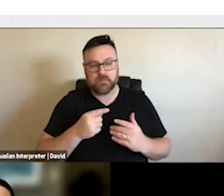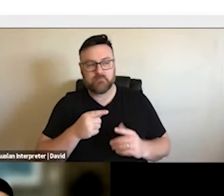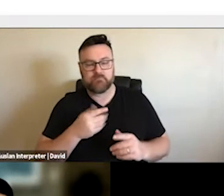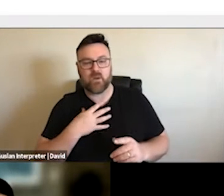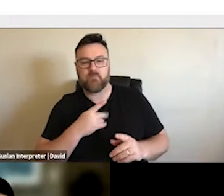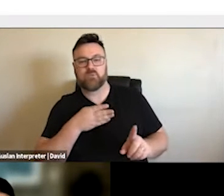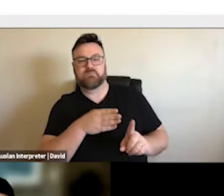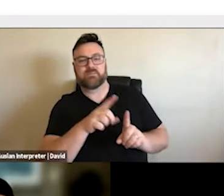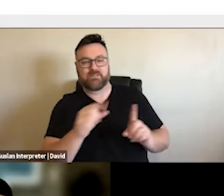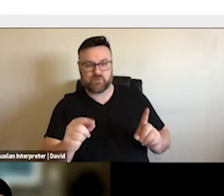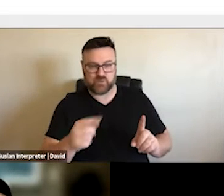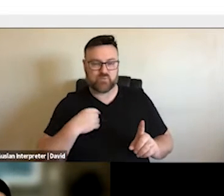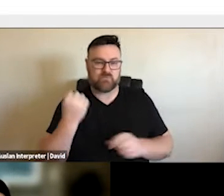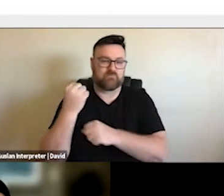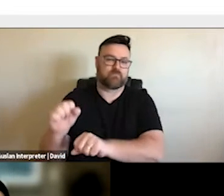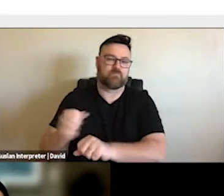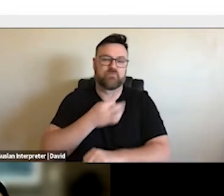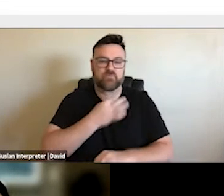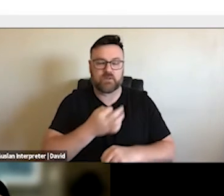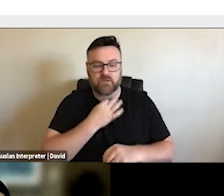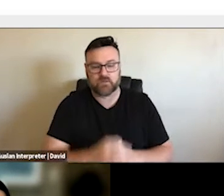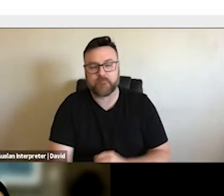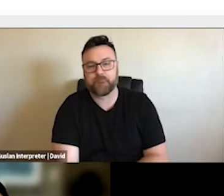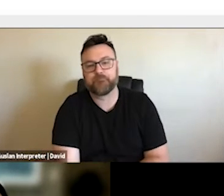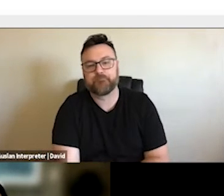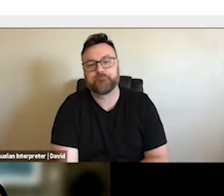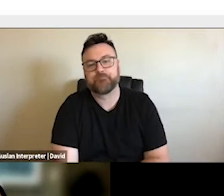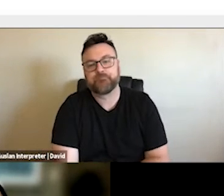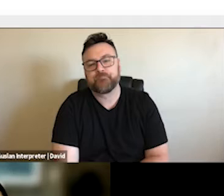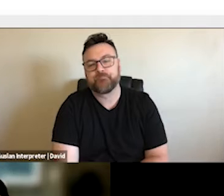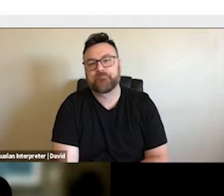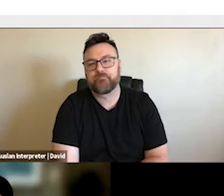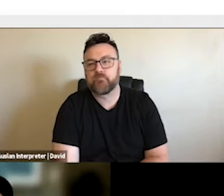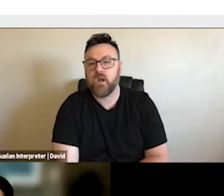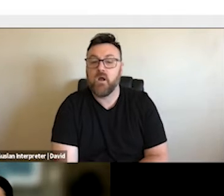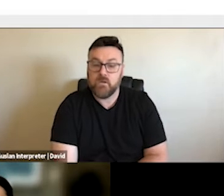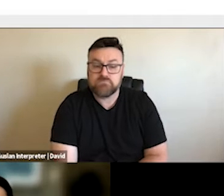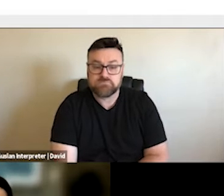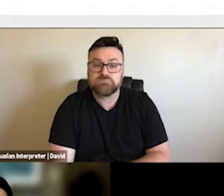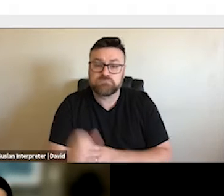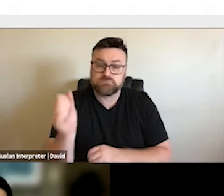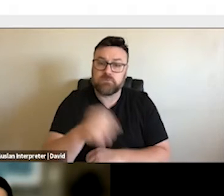What I take away from all of this is yes, we may be emerging from lockdown soon, but